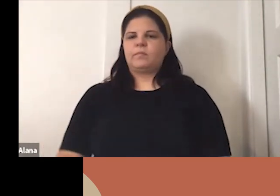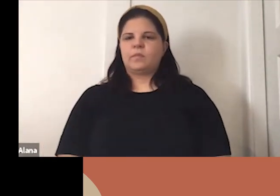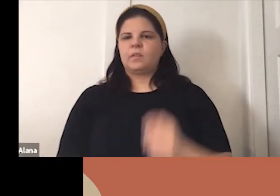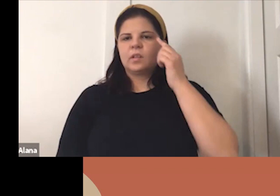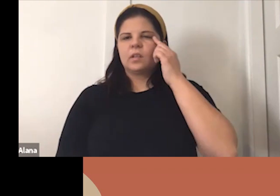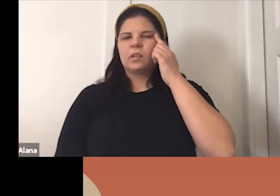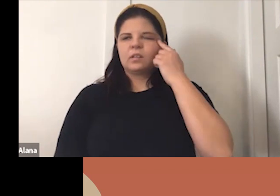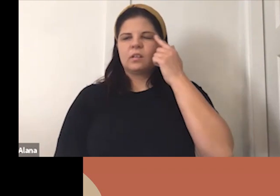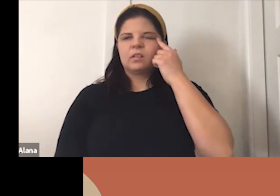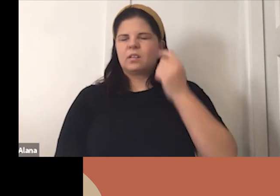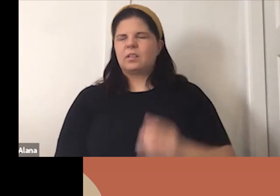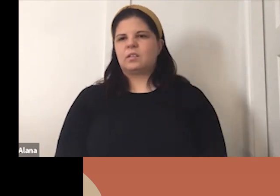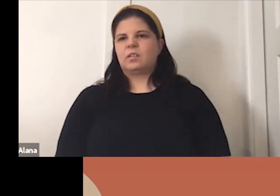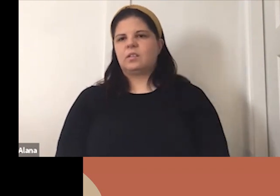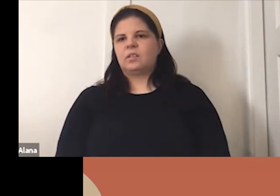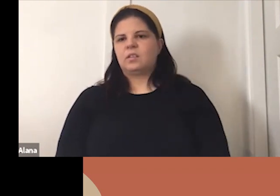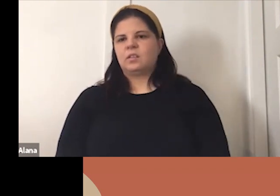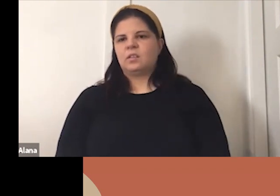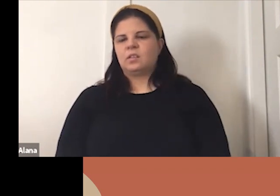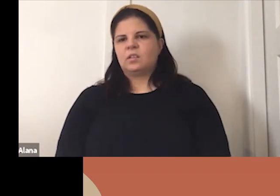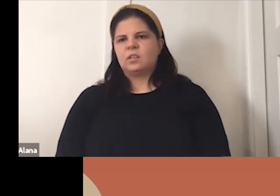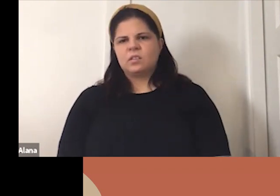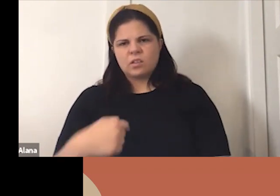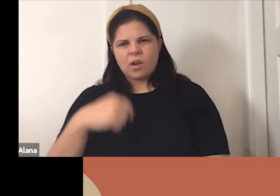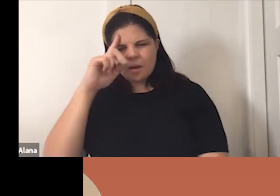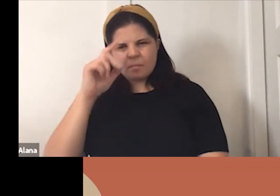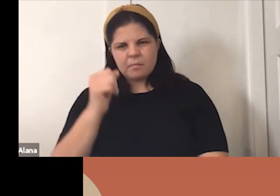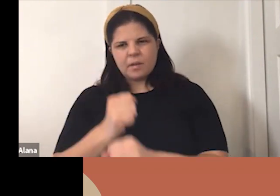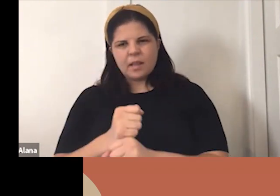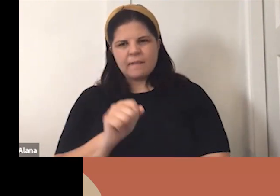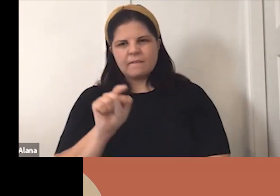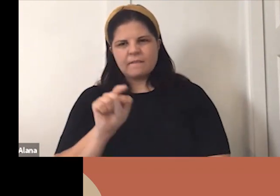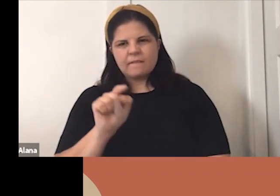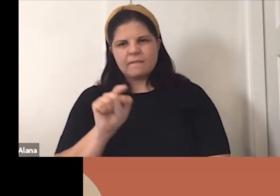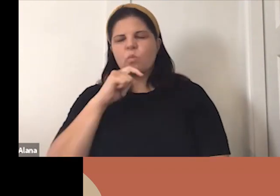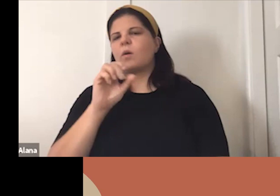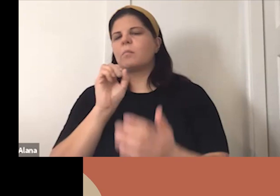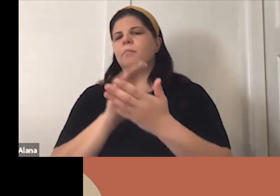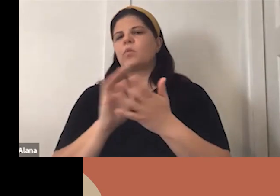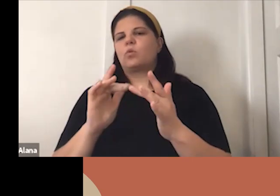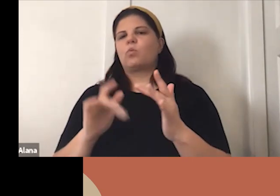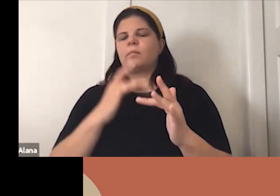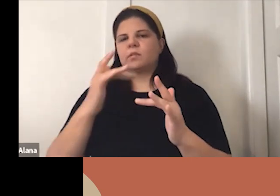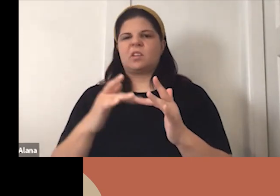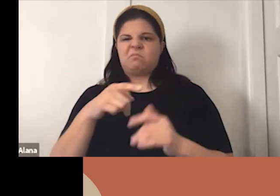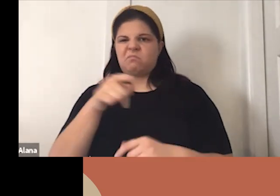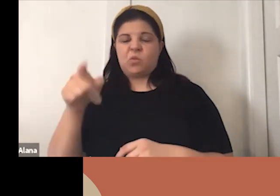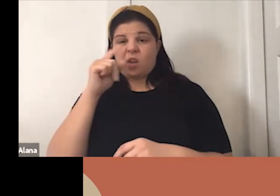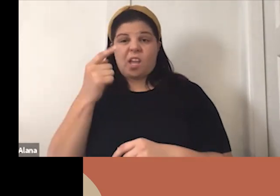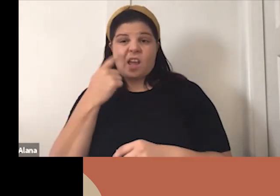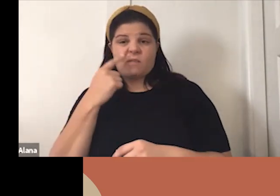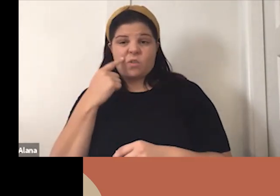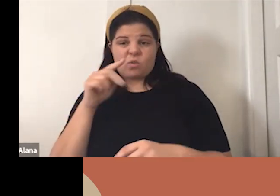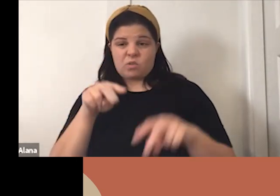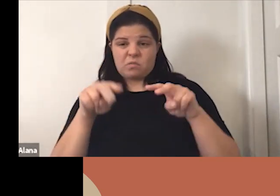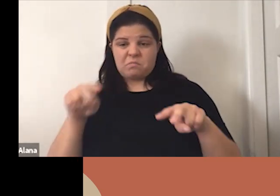So I believe that's going to be going up on the website for people to access with - and